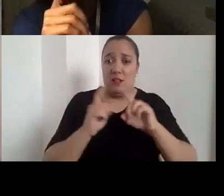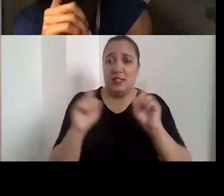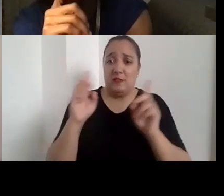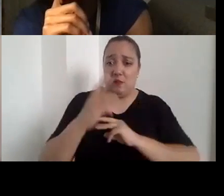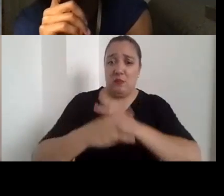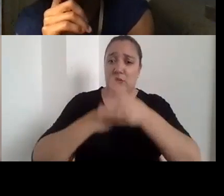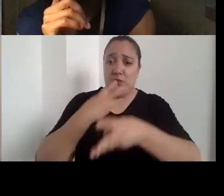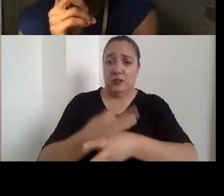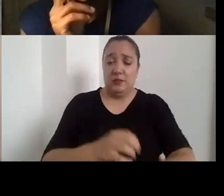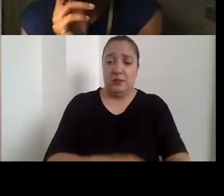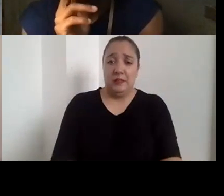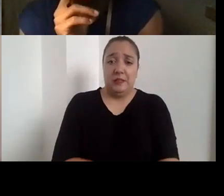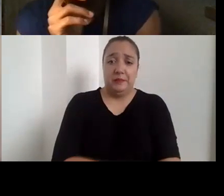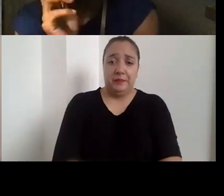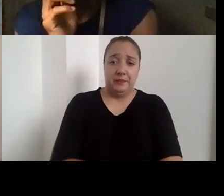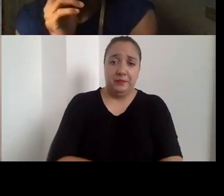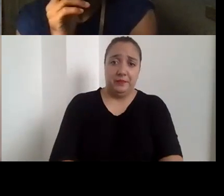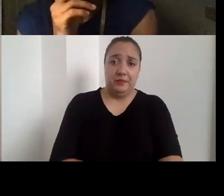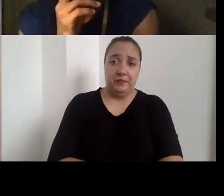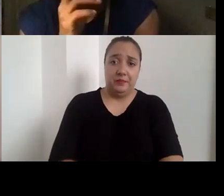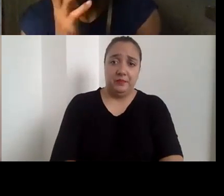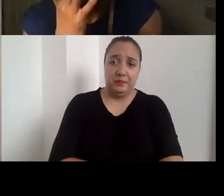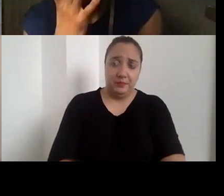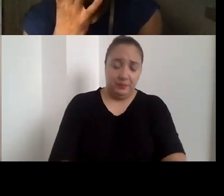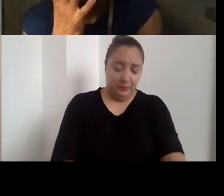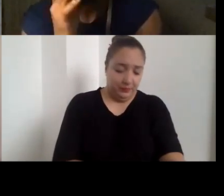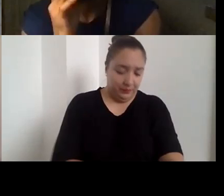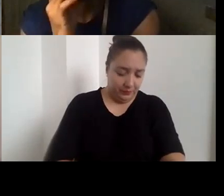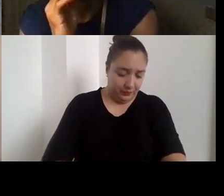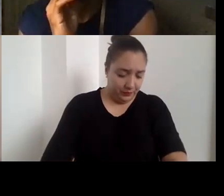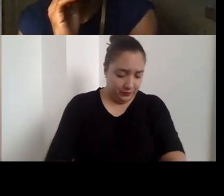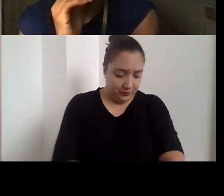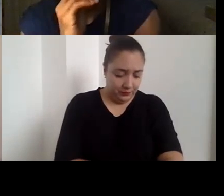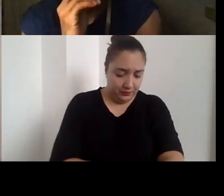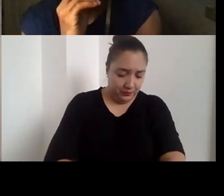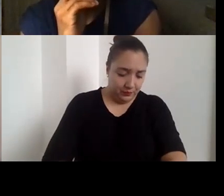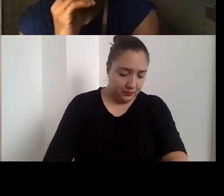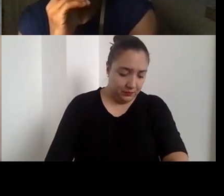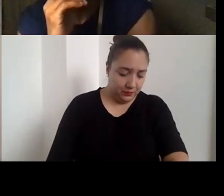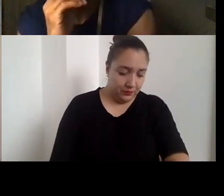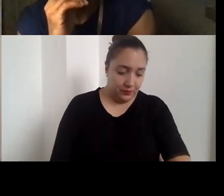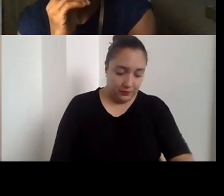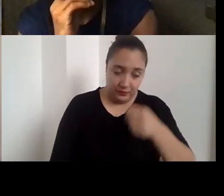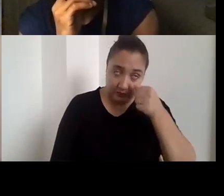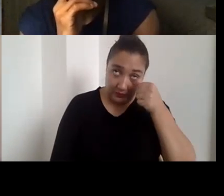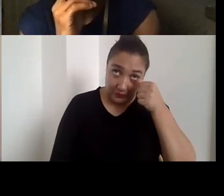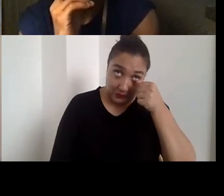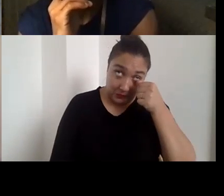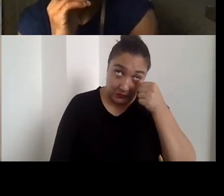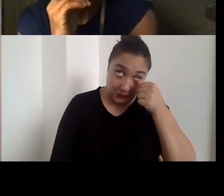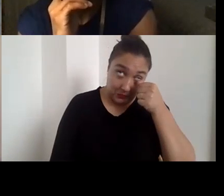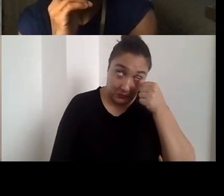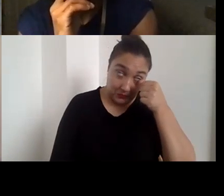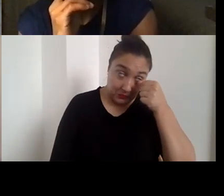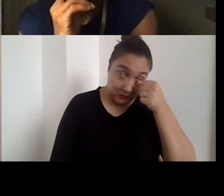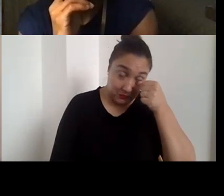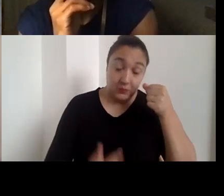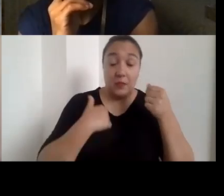And I want to help envision that in some way and so